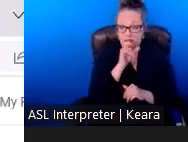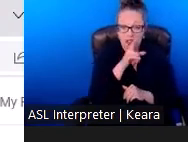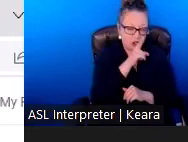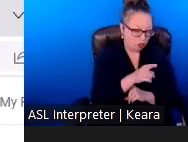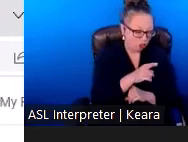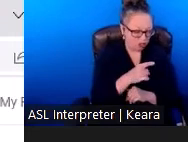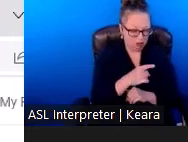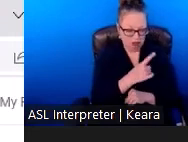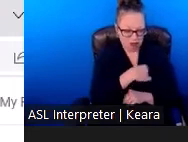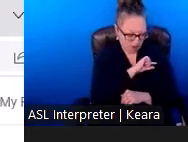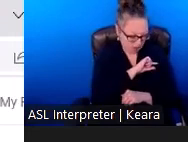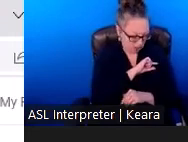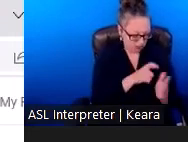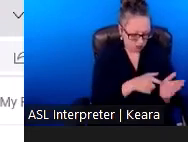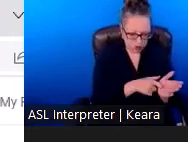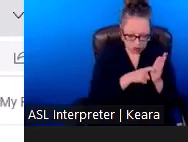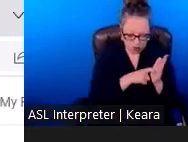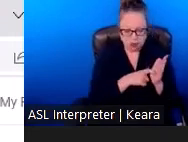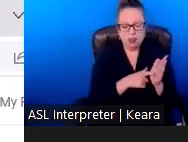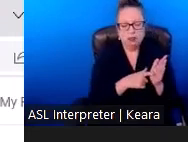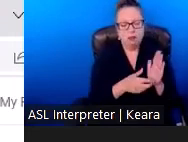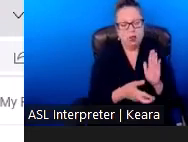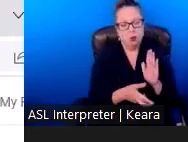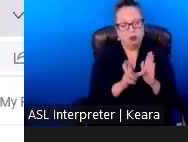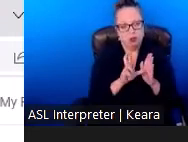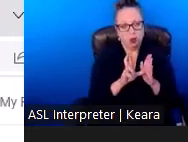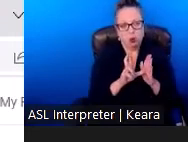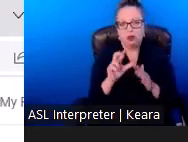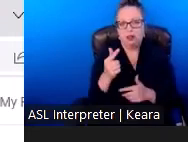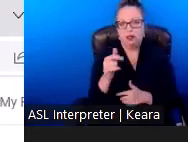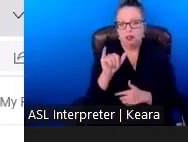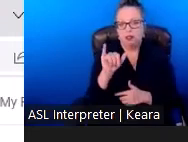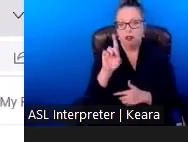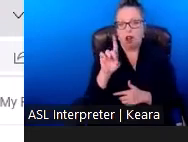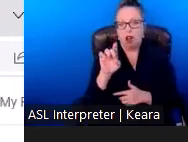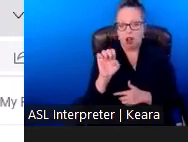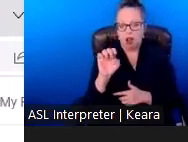requirements, please review the guidelines and contact Mid Atlantic Arts prior to submitting